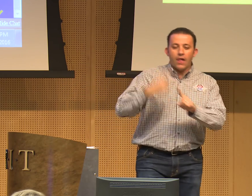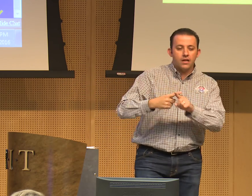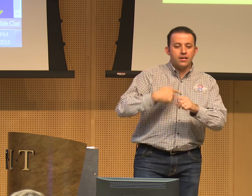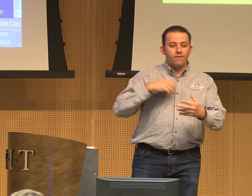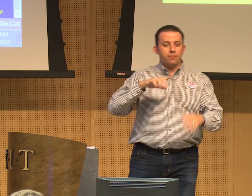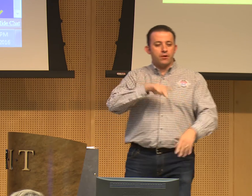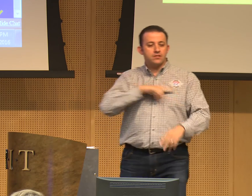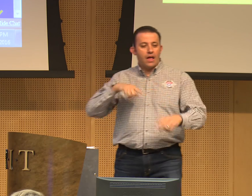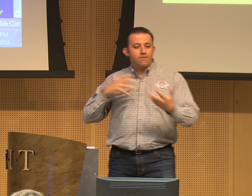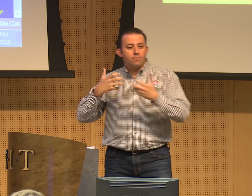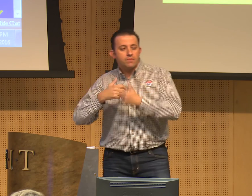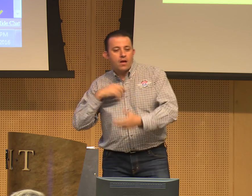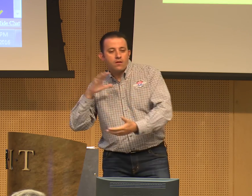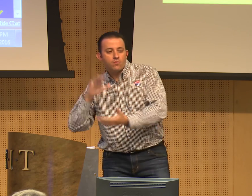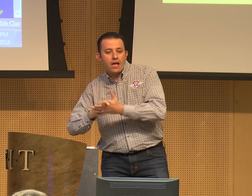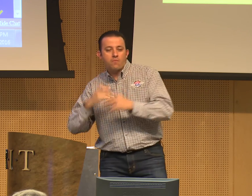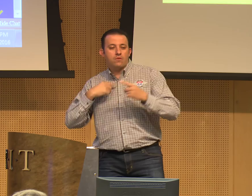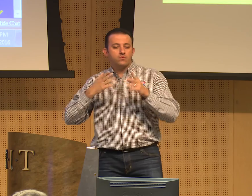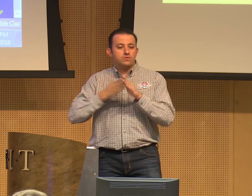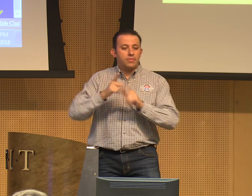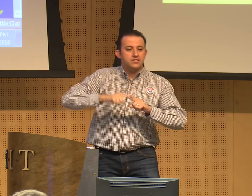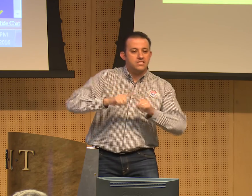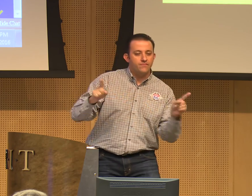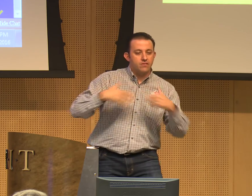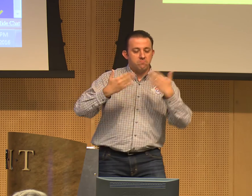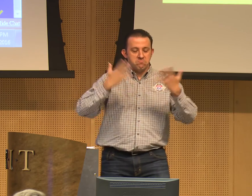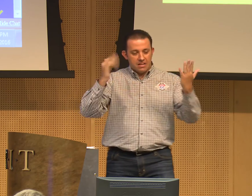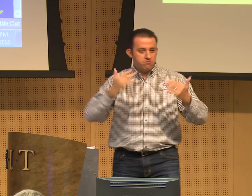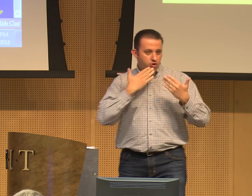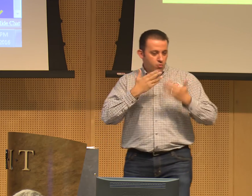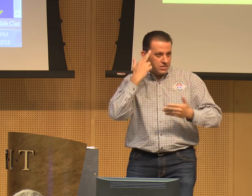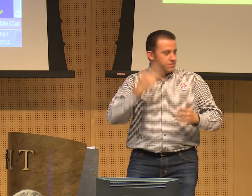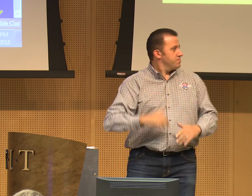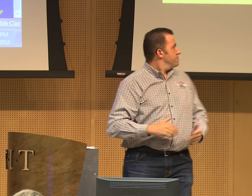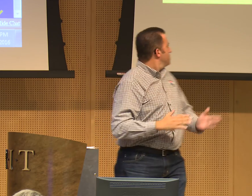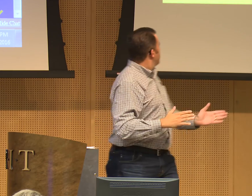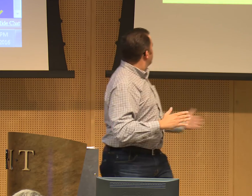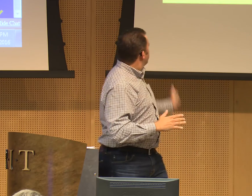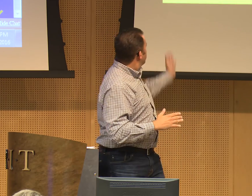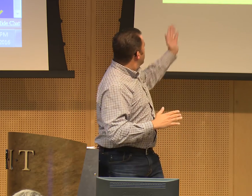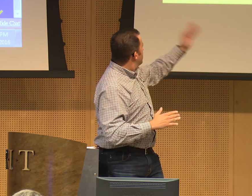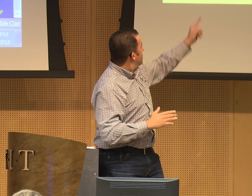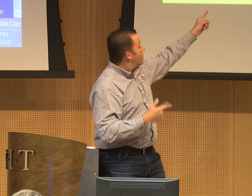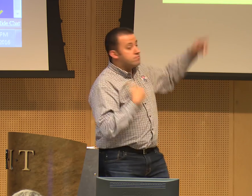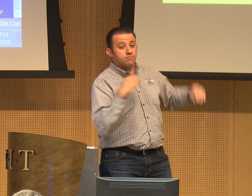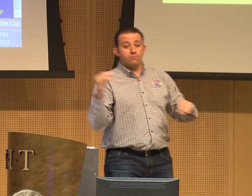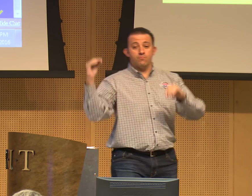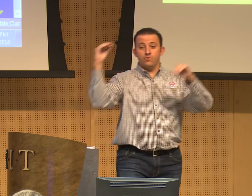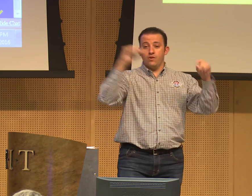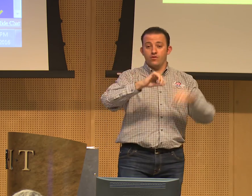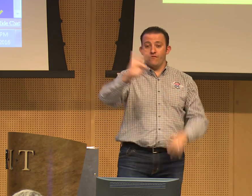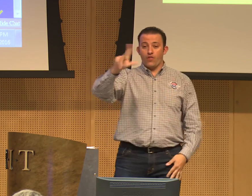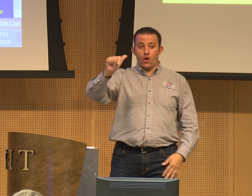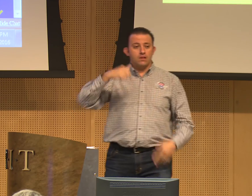plus I was thinking about life with my wife and where I was going to change my future and bring my new family, and then I moved to Florida,